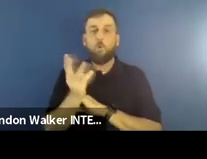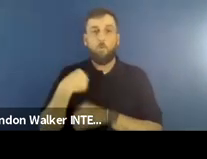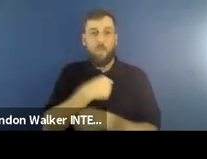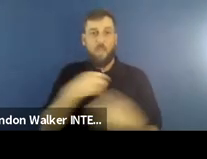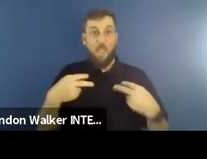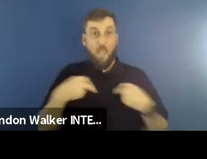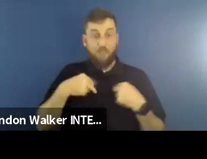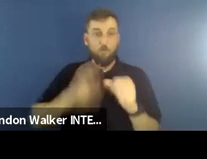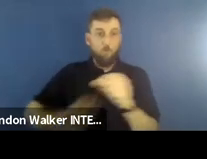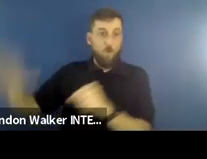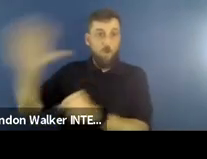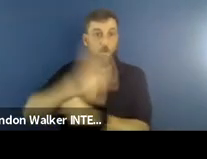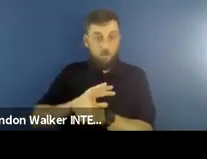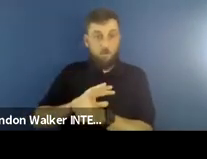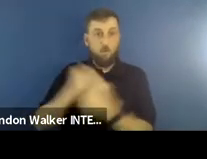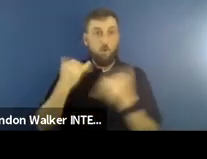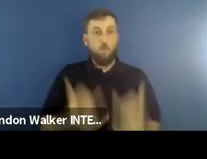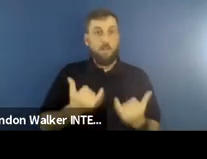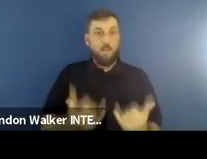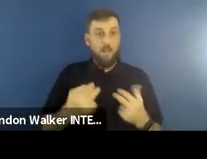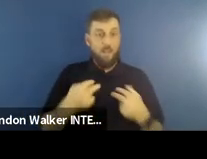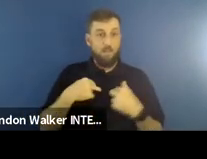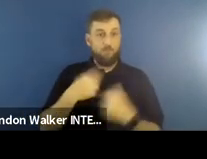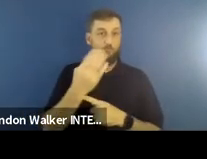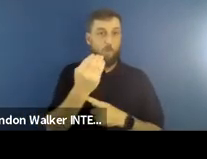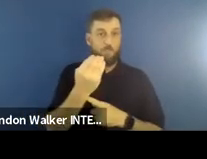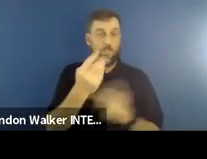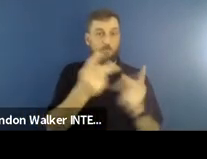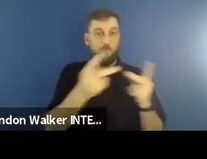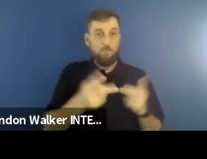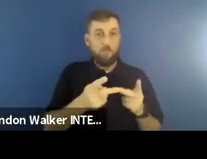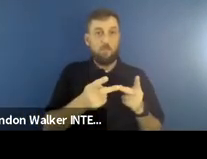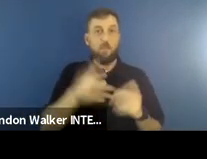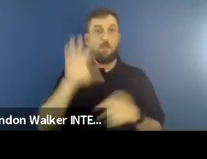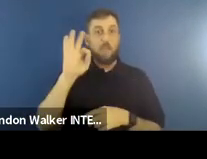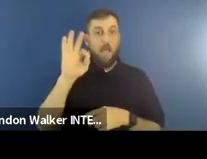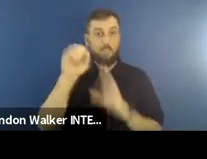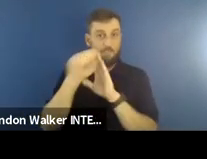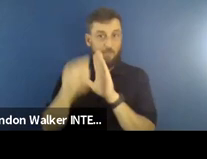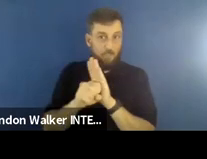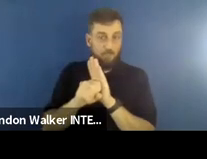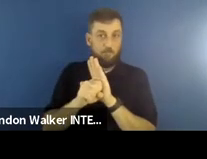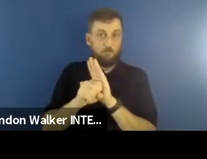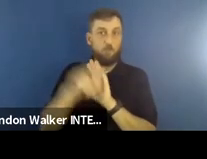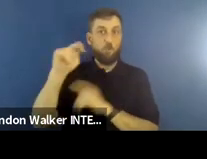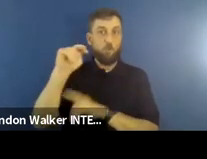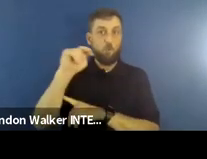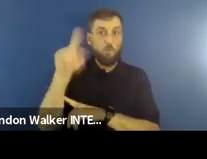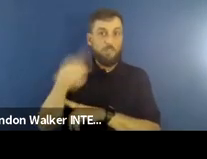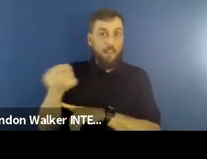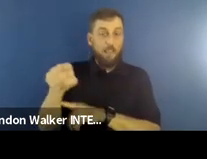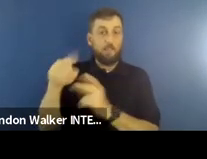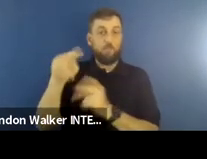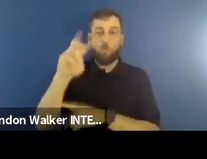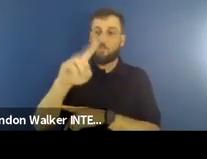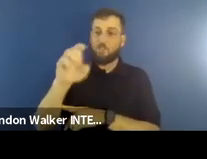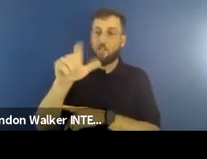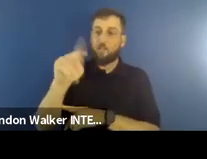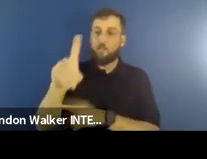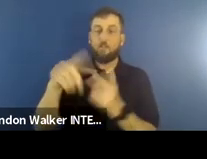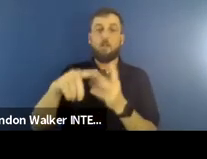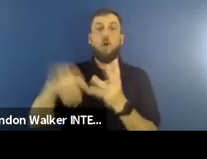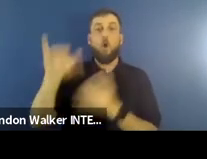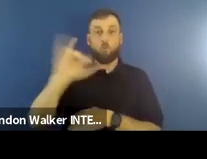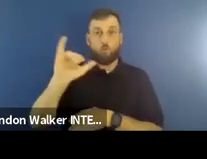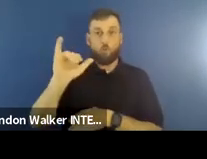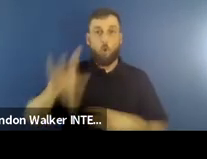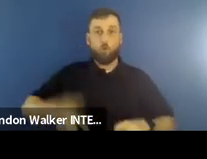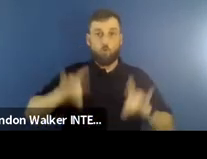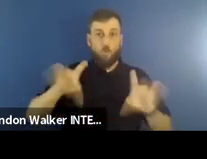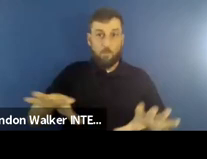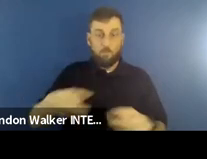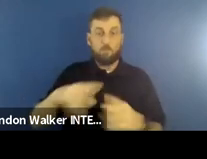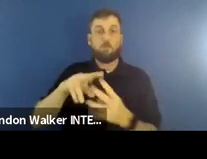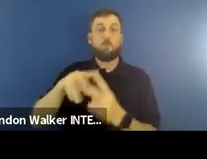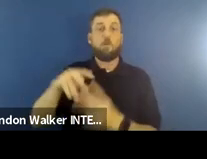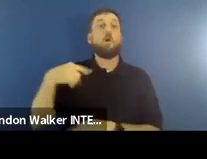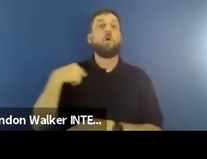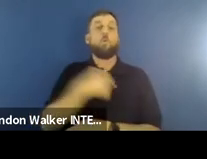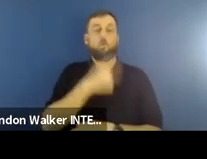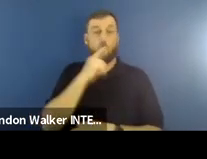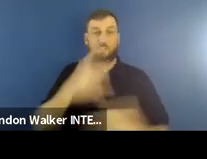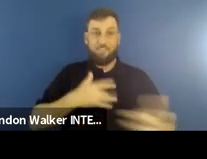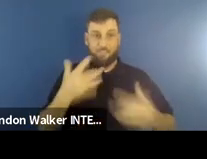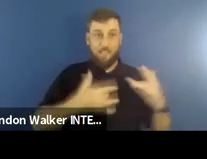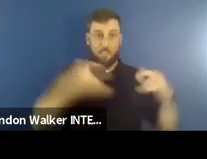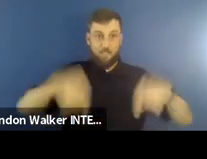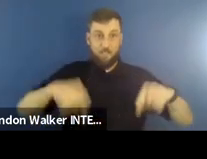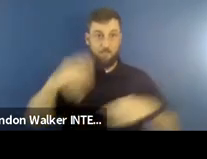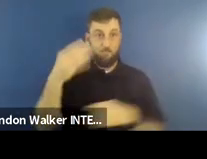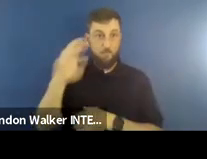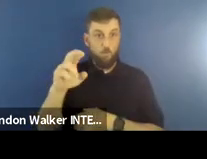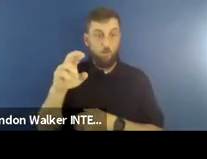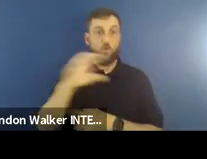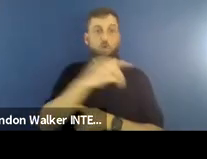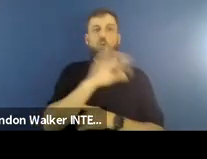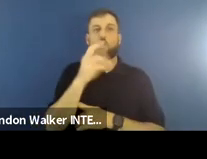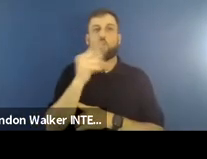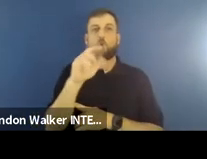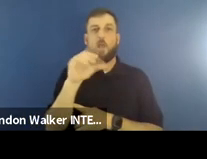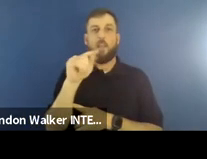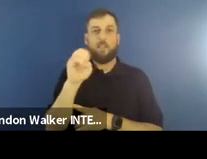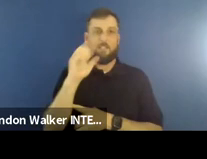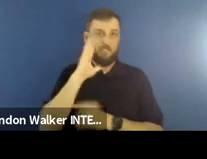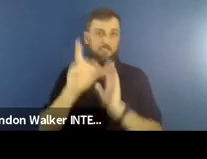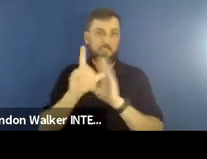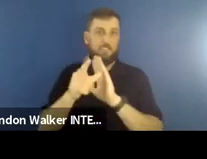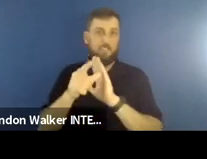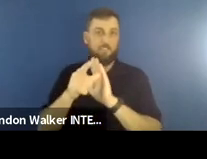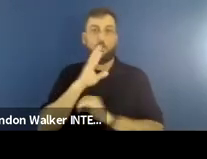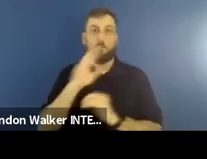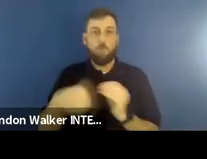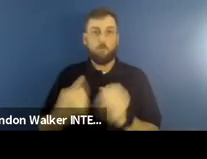Right now we have about 14 facilities across nice stage New Zealand and Australia. And so, like I said, we've been providing this care for a while. And we're really excited about the facility here in Baton Rouge which shall is getting ready to talk about.